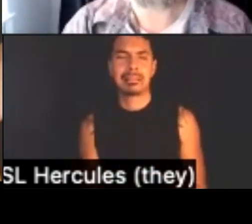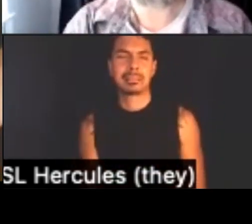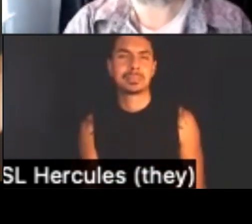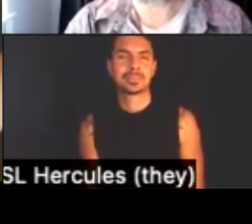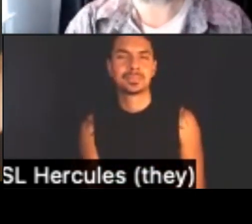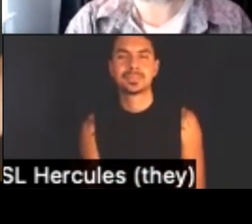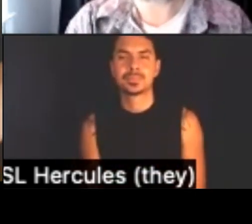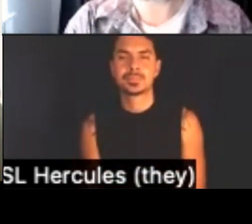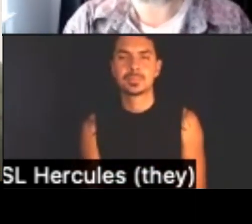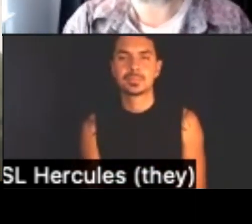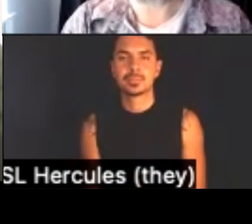Here we go.